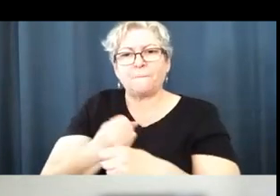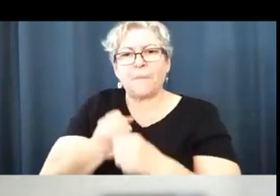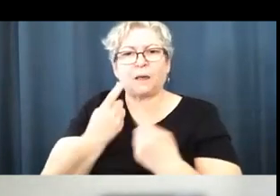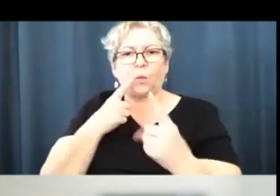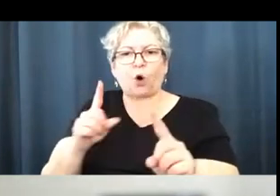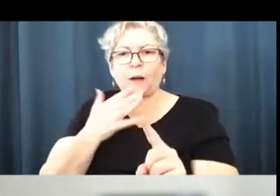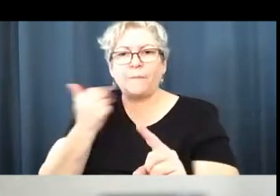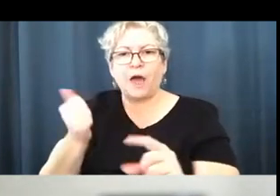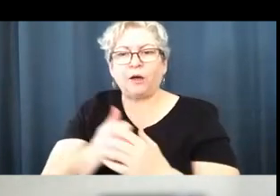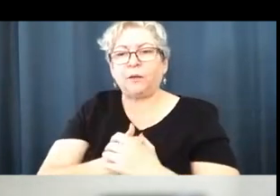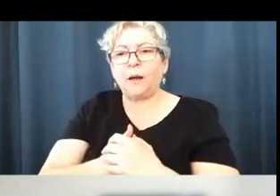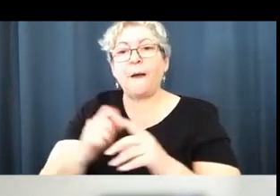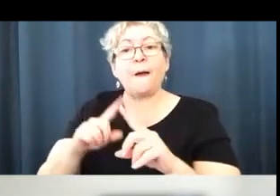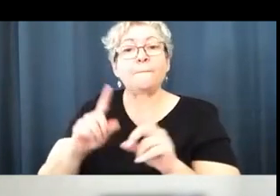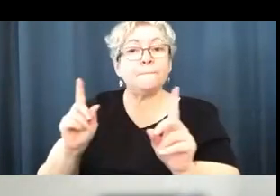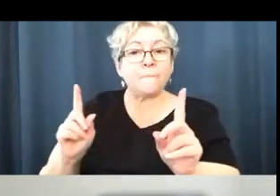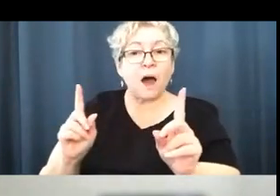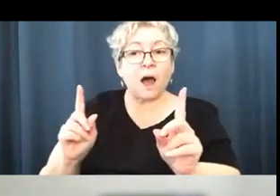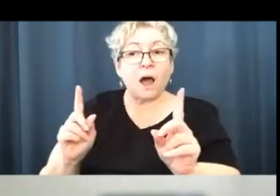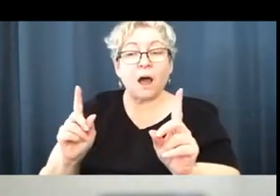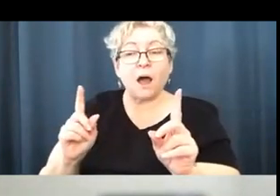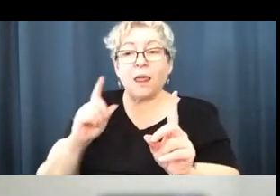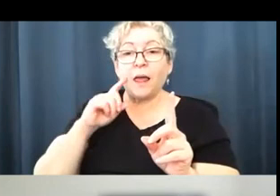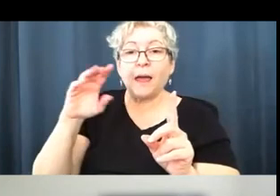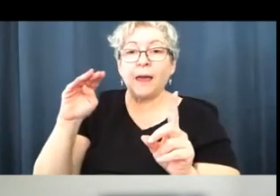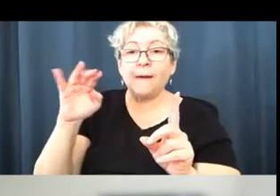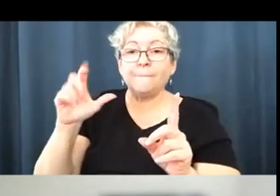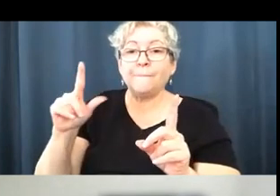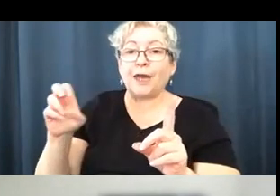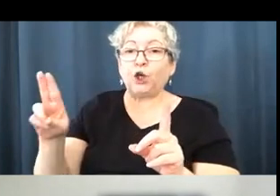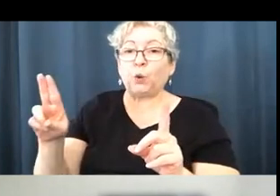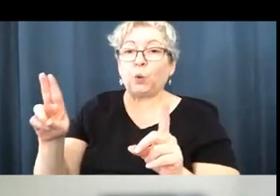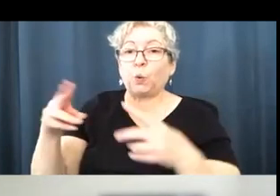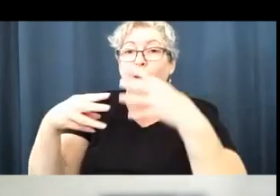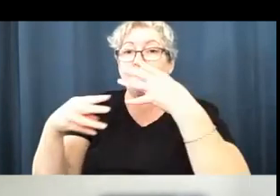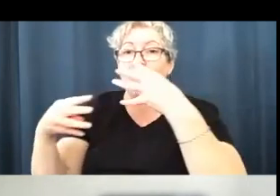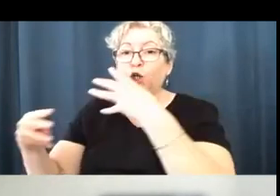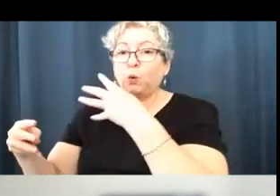But things like the menus and all the different aspects of the theme itself,